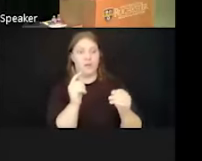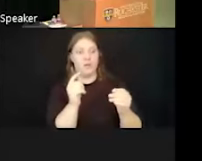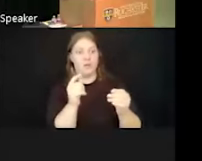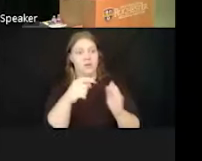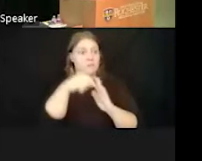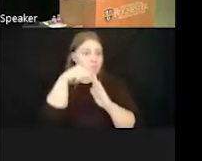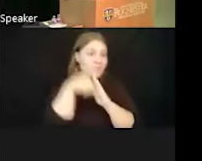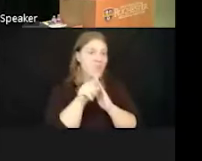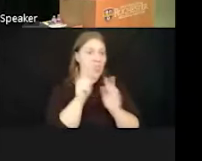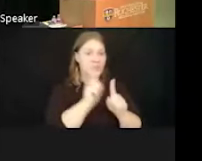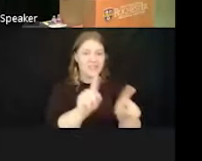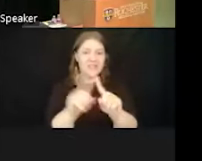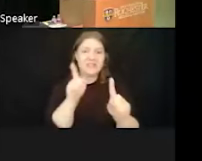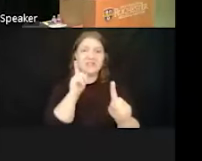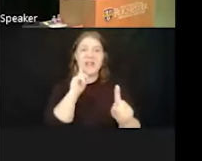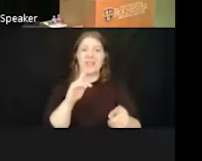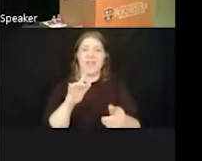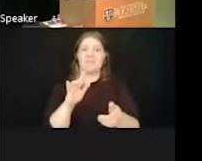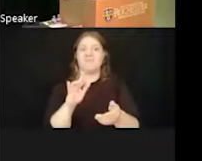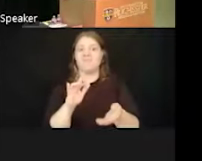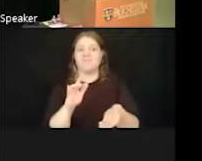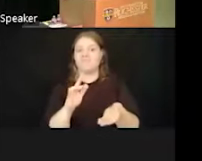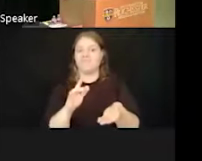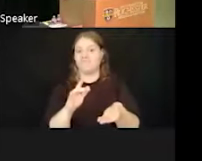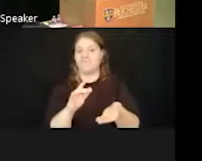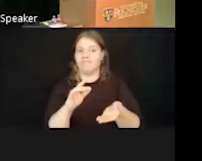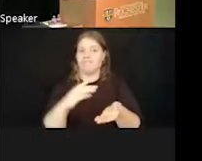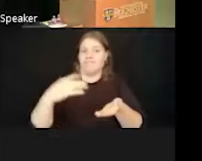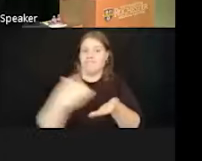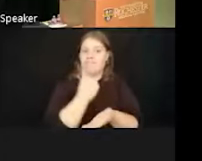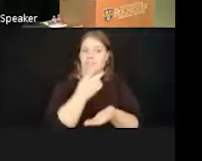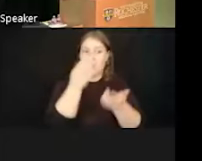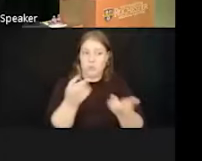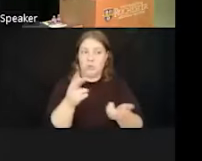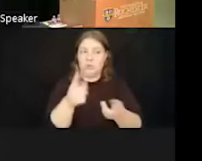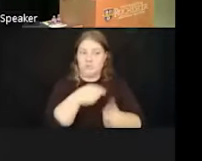from those individuals the more that we're going to be uh better prepared to to really serve those